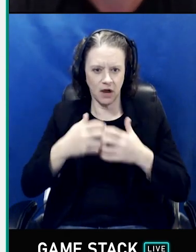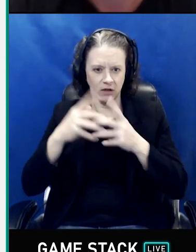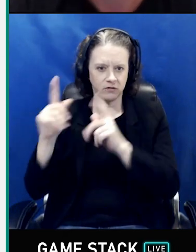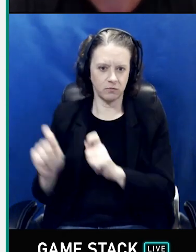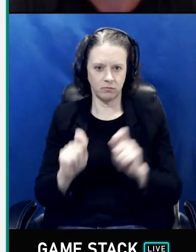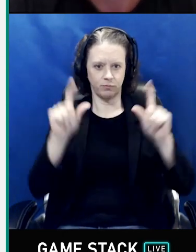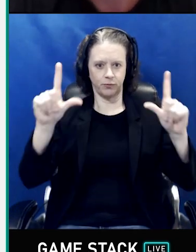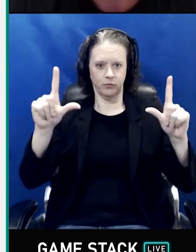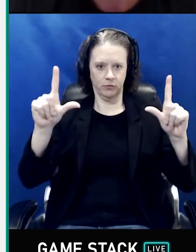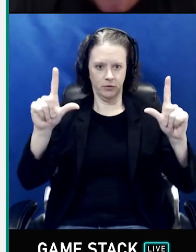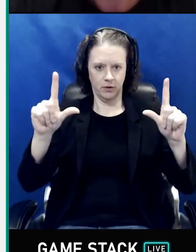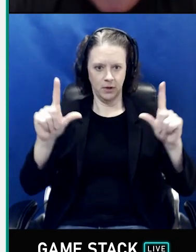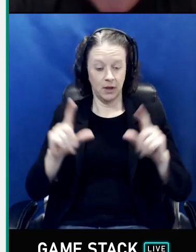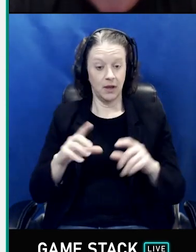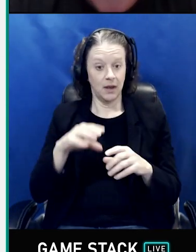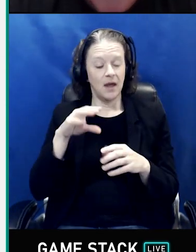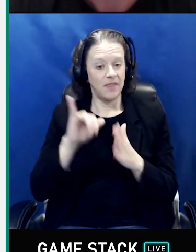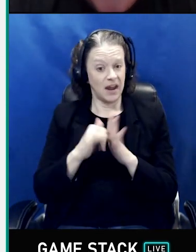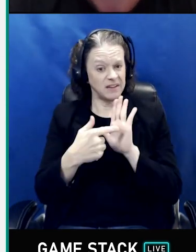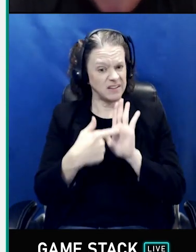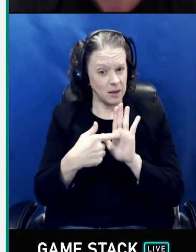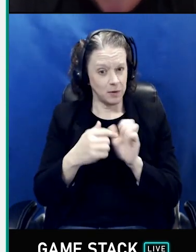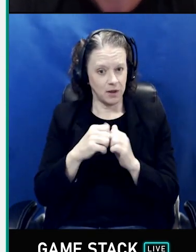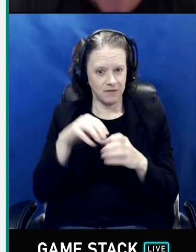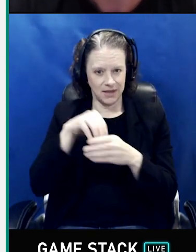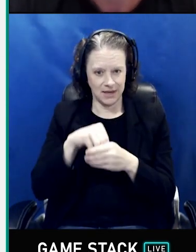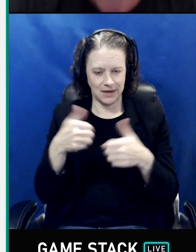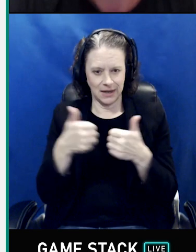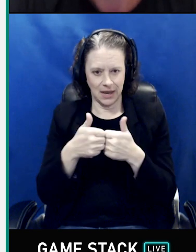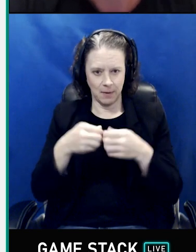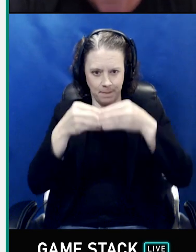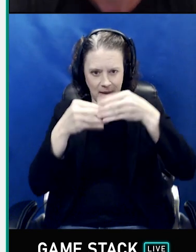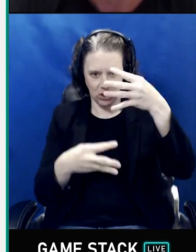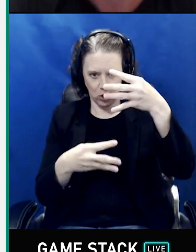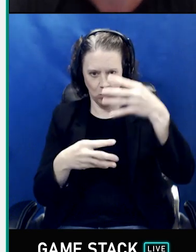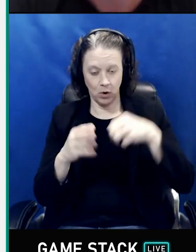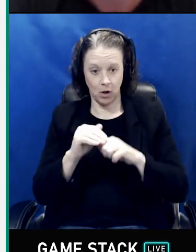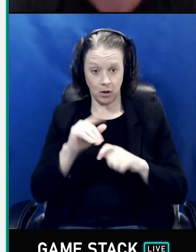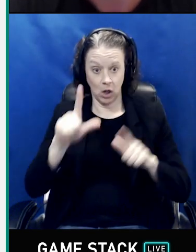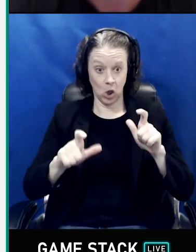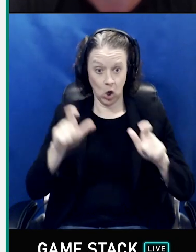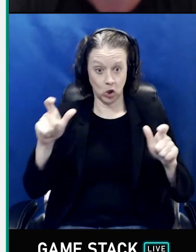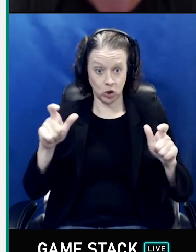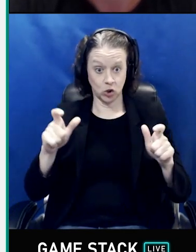In the larger screen on the left, you can see the game knows that it's running on a large screen,